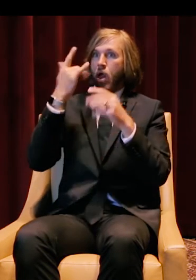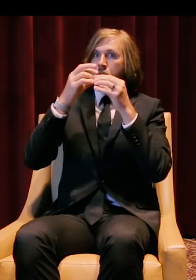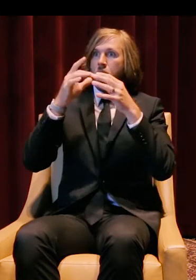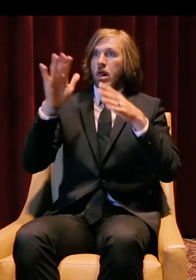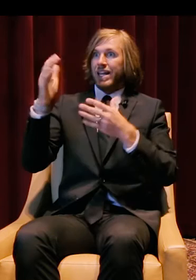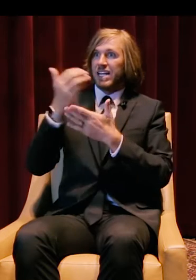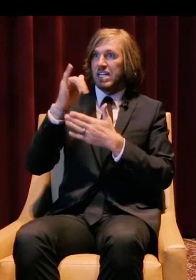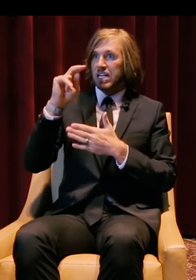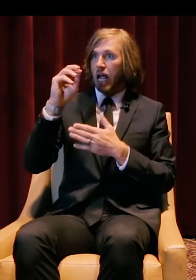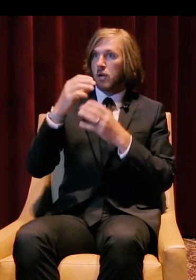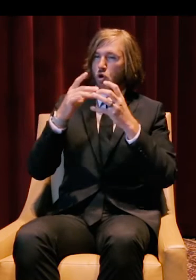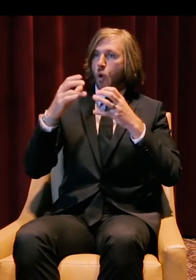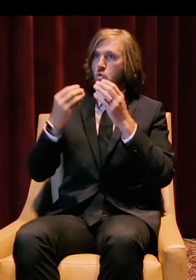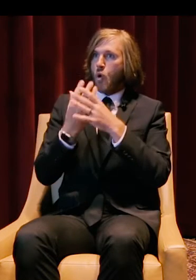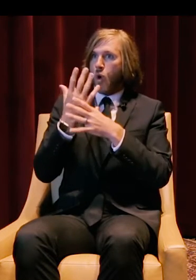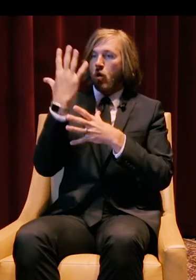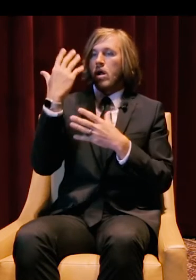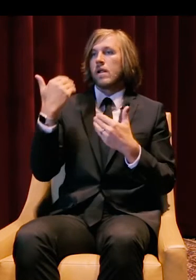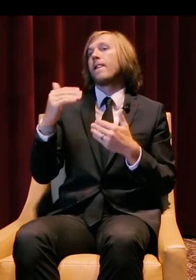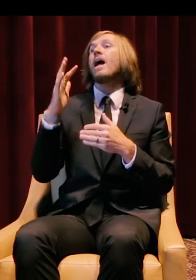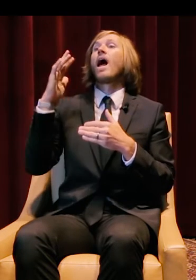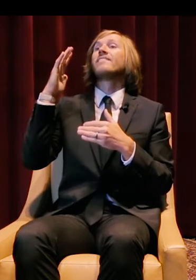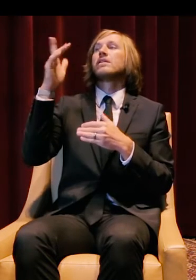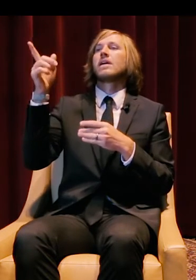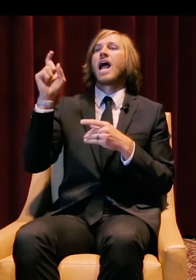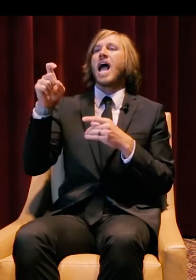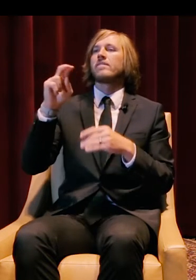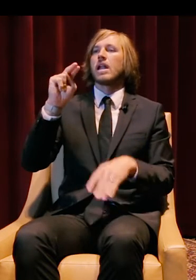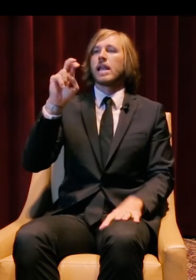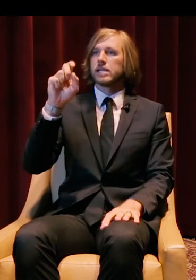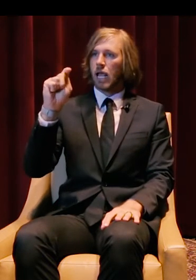and growing their income and growing their income, eventually you need a net income.